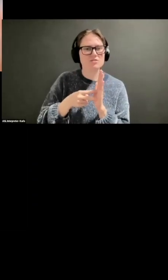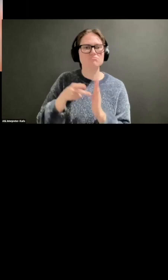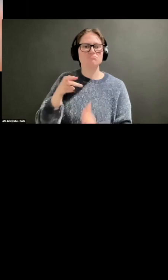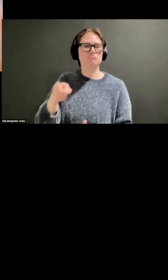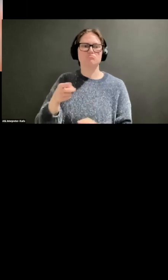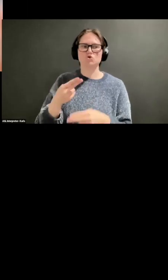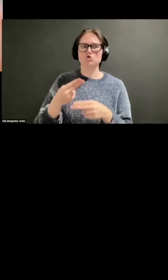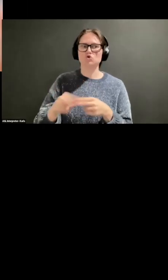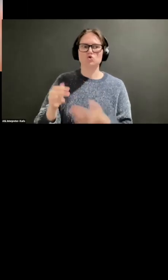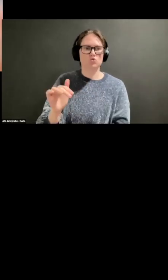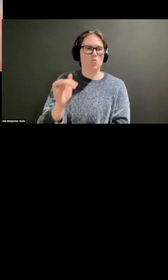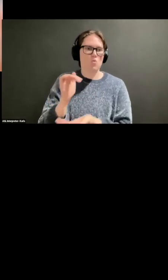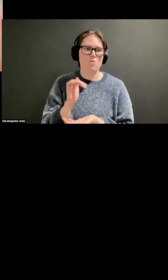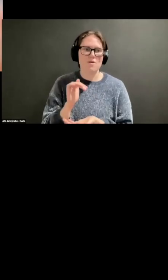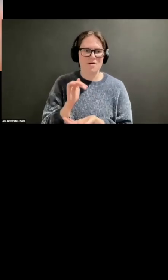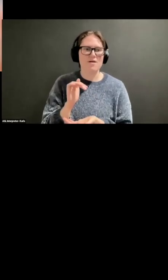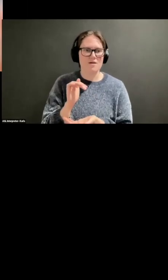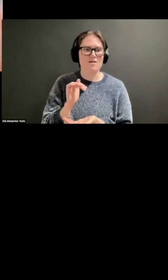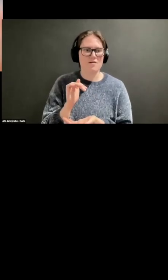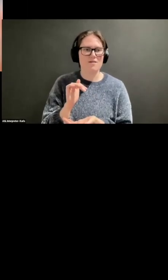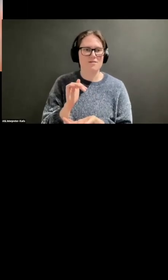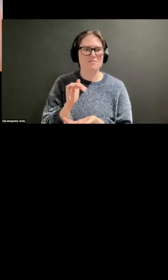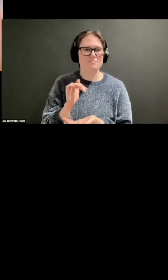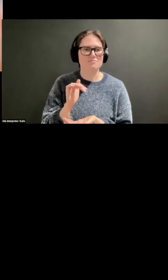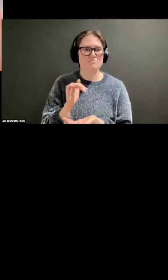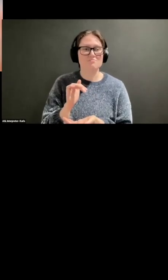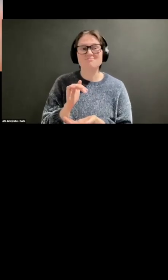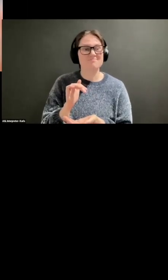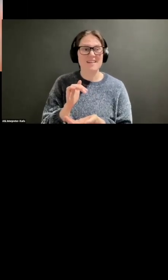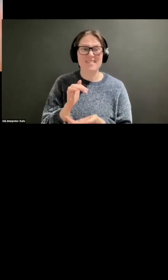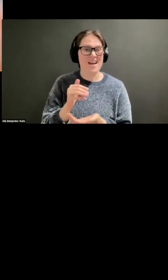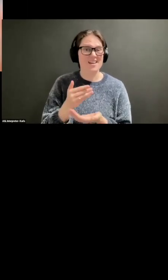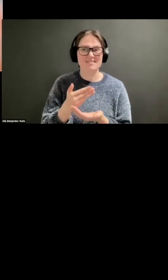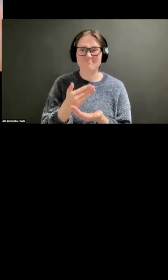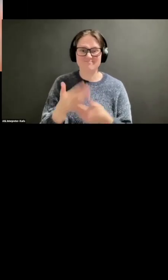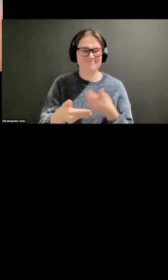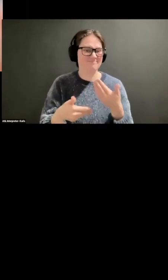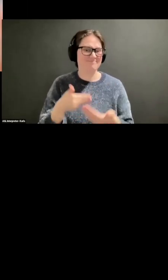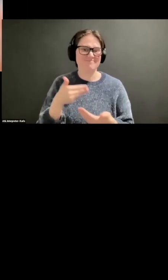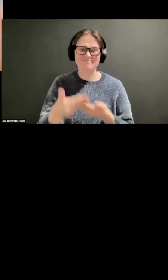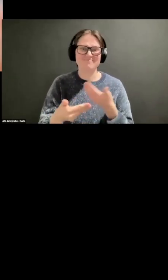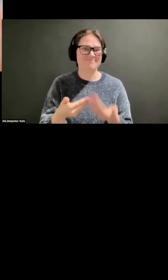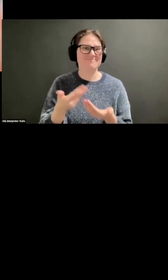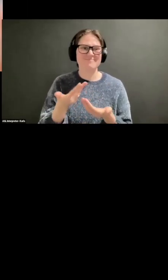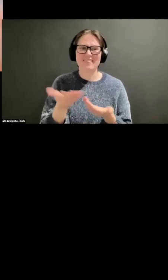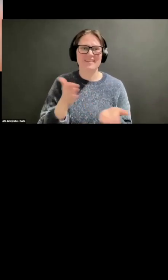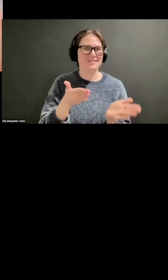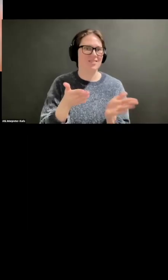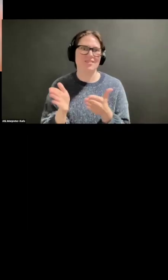temporarily, and things changed, as they often do in foster care. And so we've been together